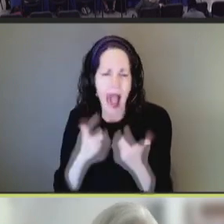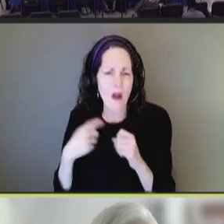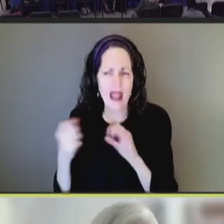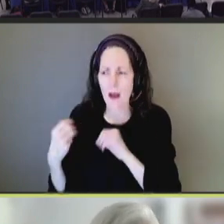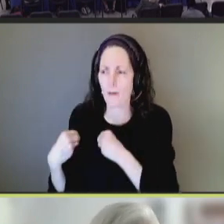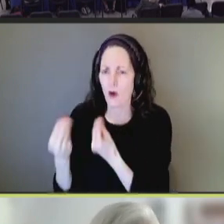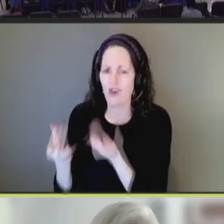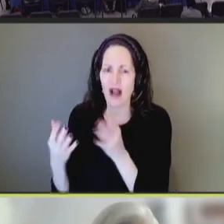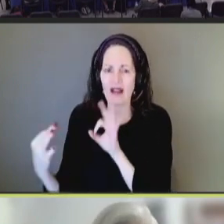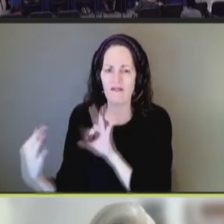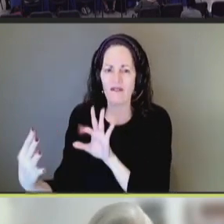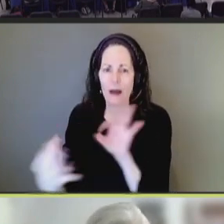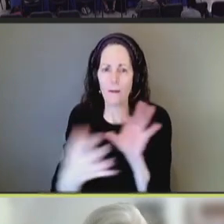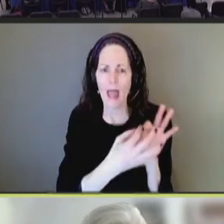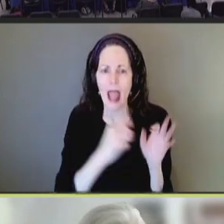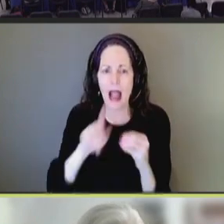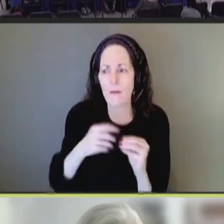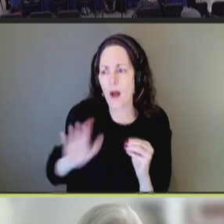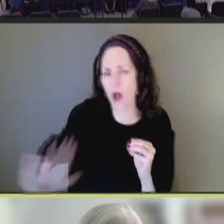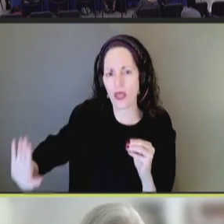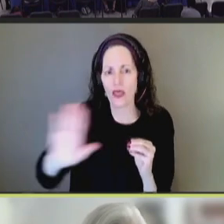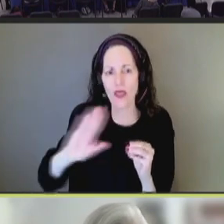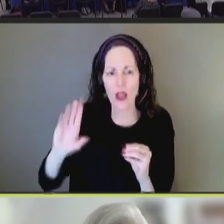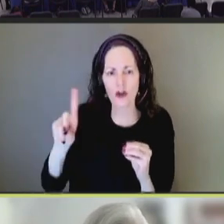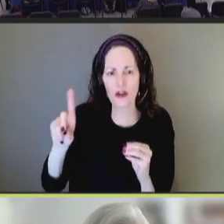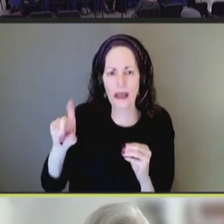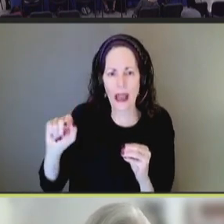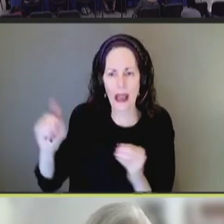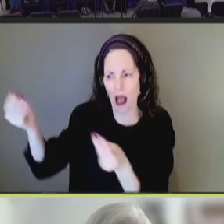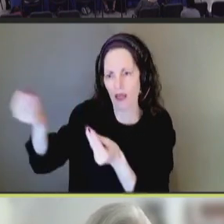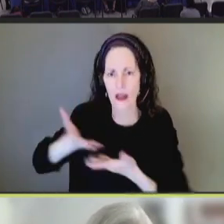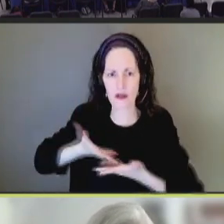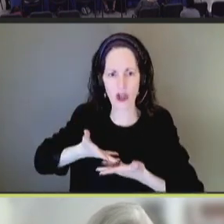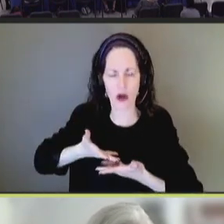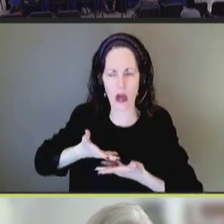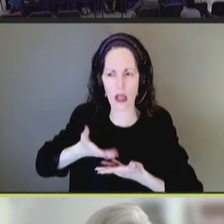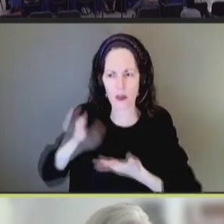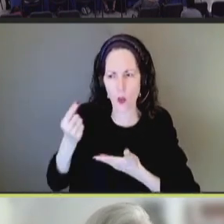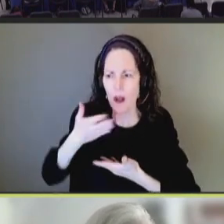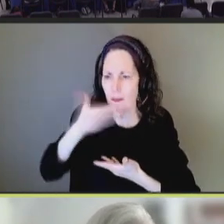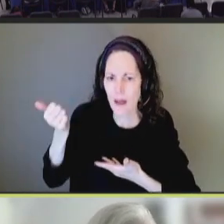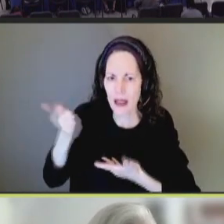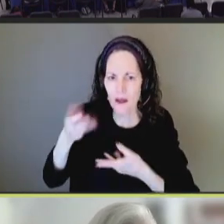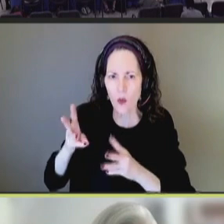quality of the data that they share with us. We provide validation reports that give immediate